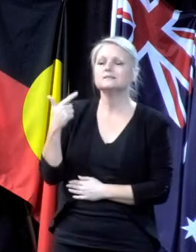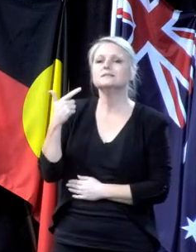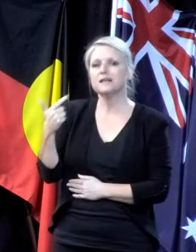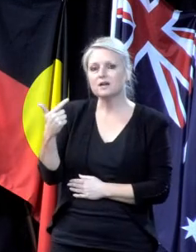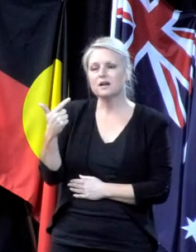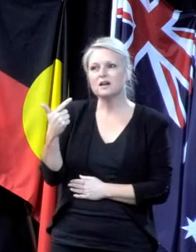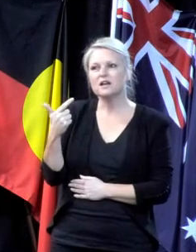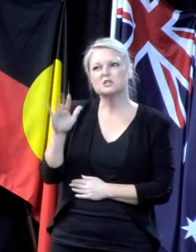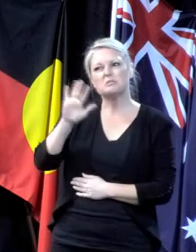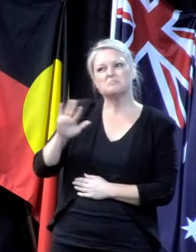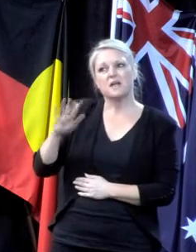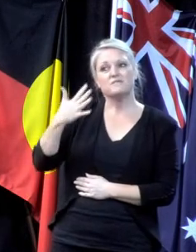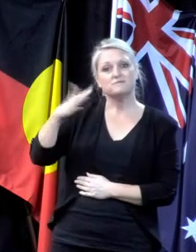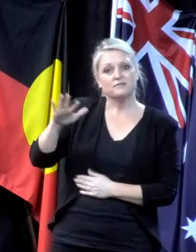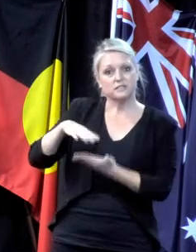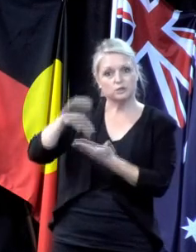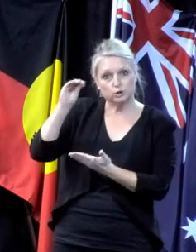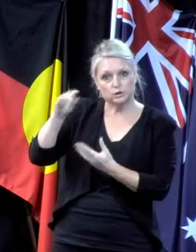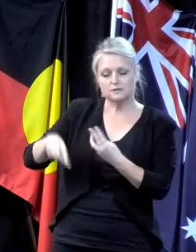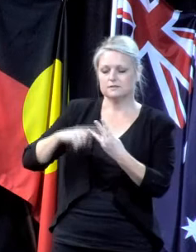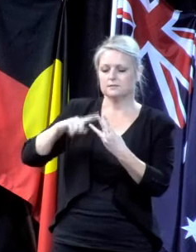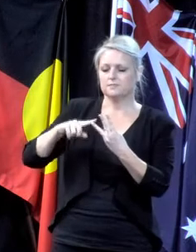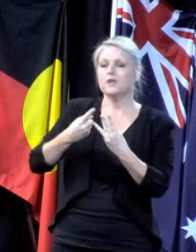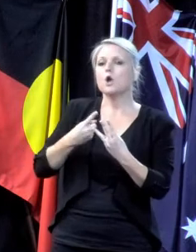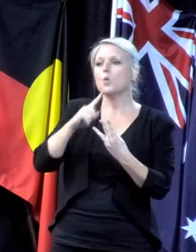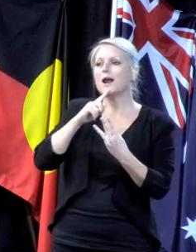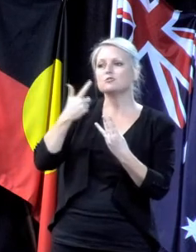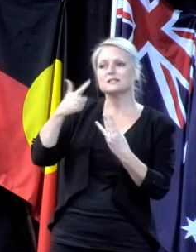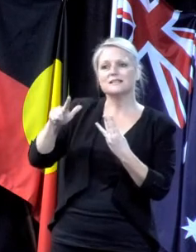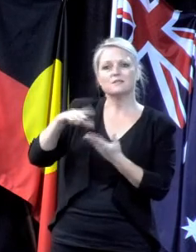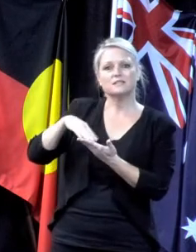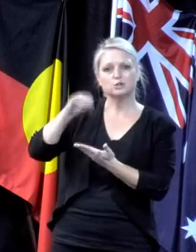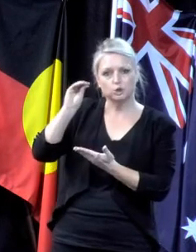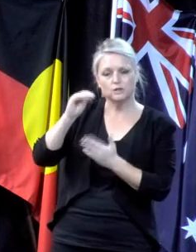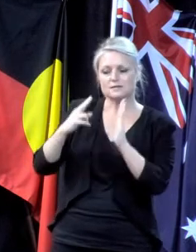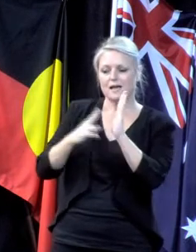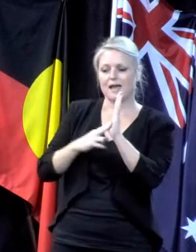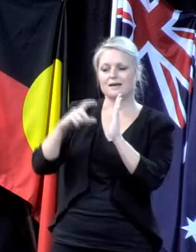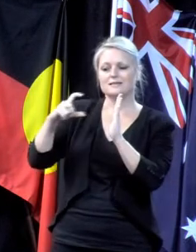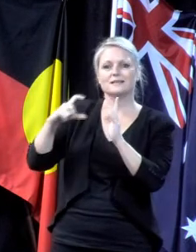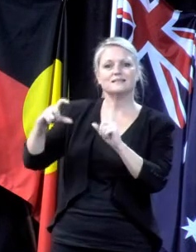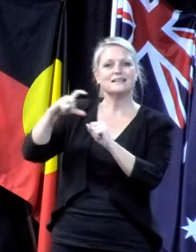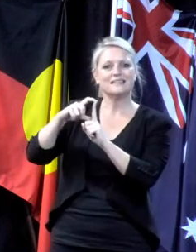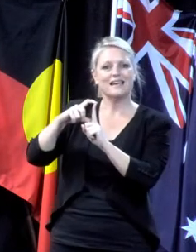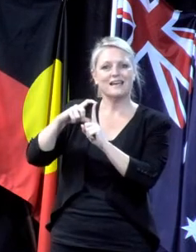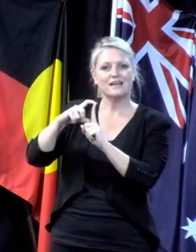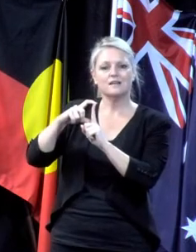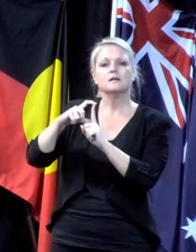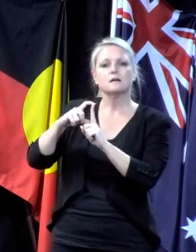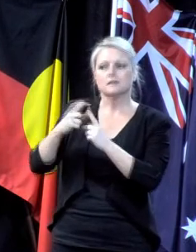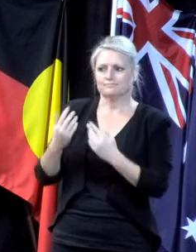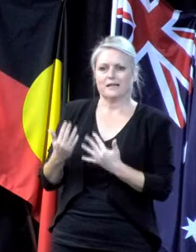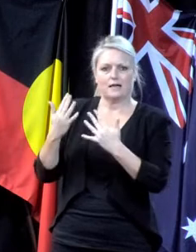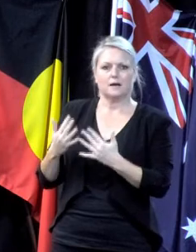and I have 170 students on the NCCD data which is about 23%, 24%.